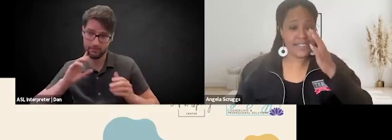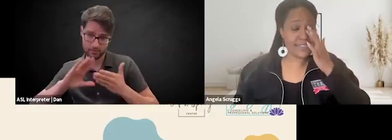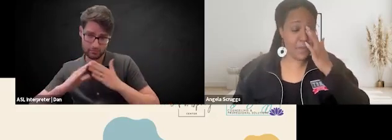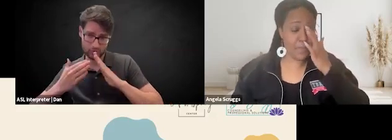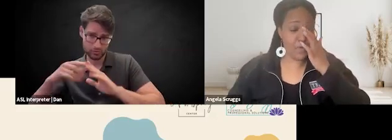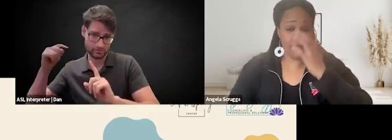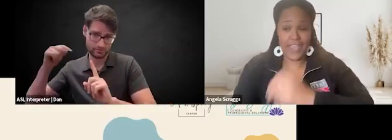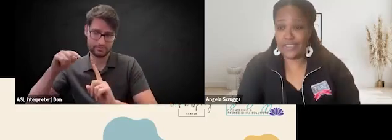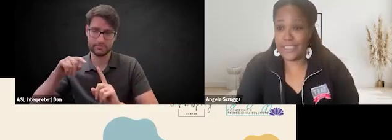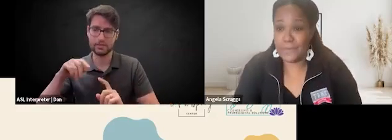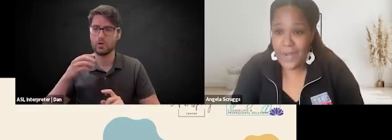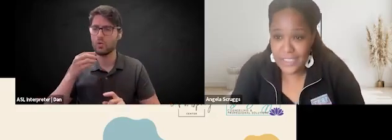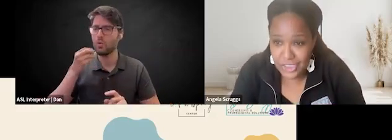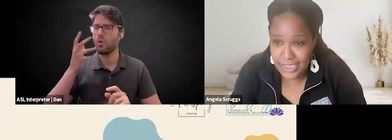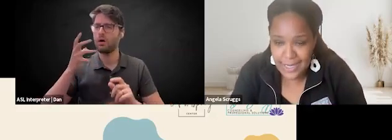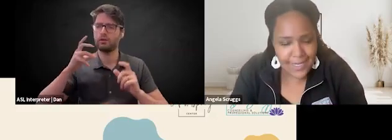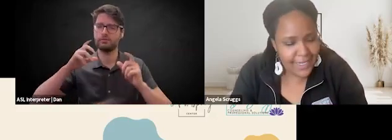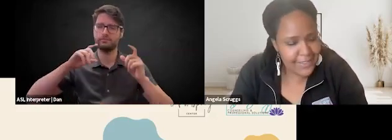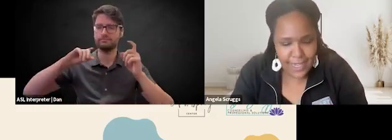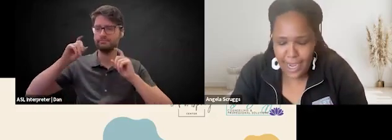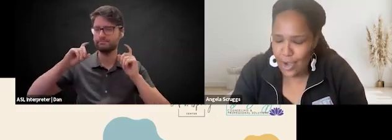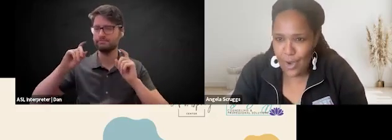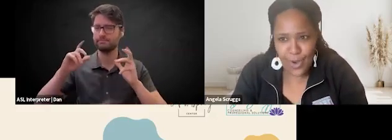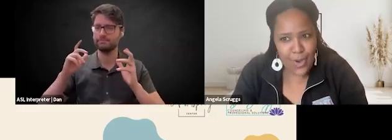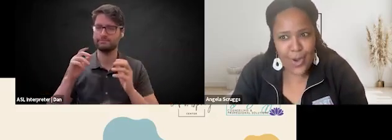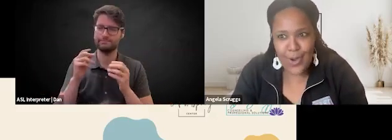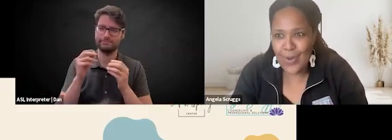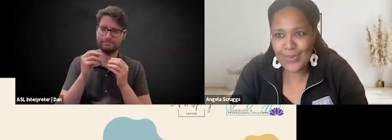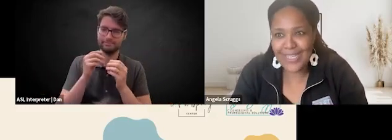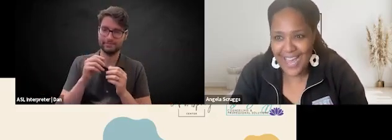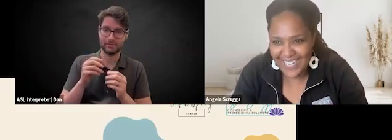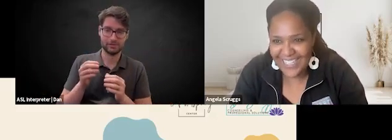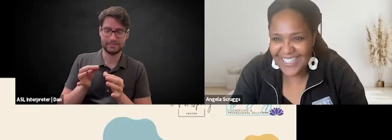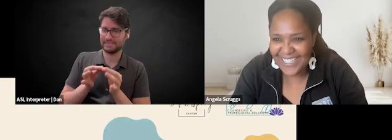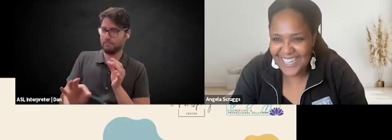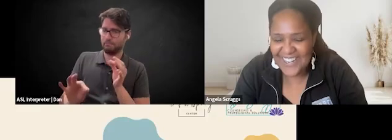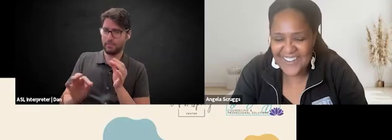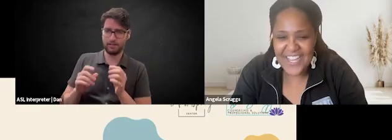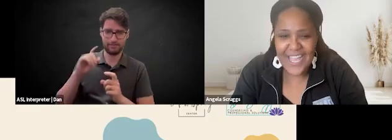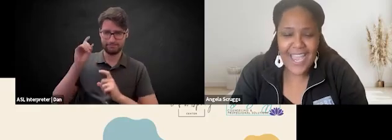a simple facial expression can say a whole lot, you know?